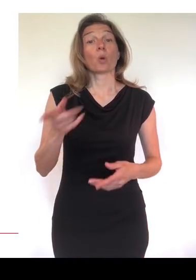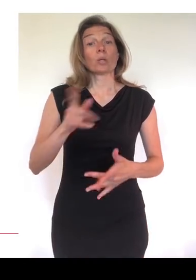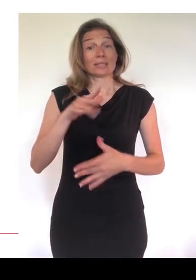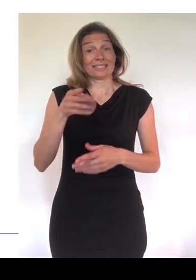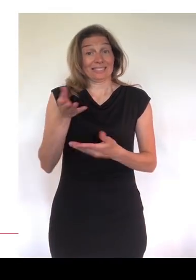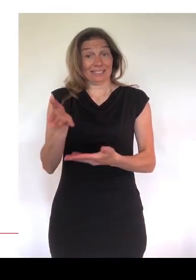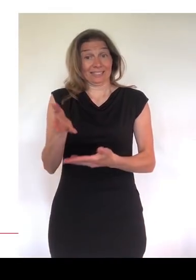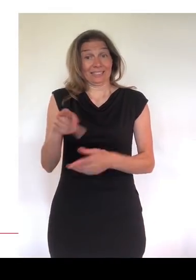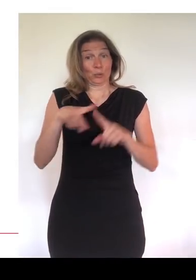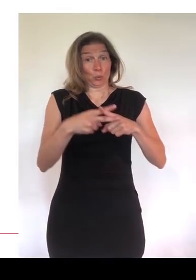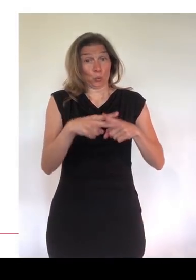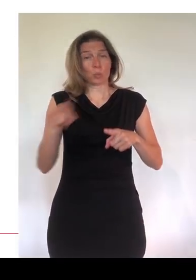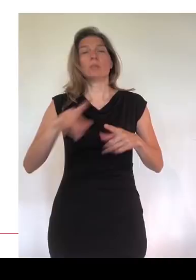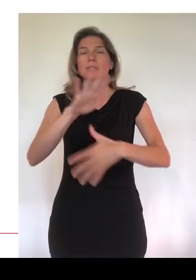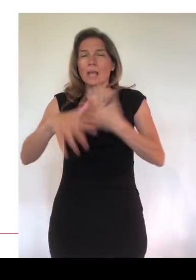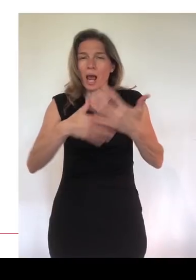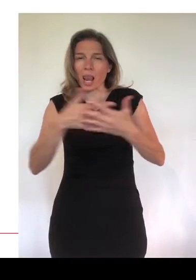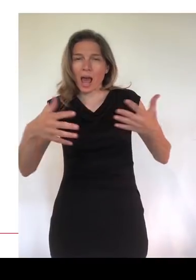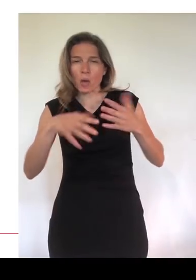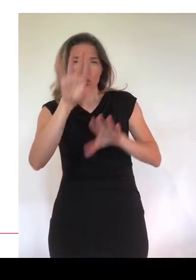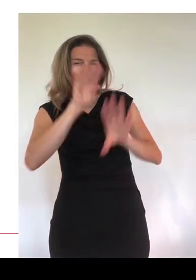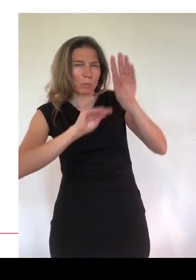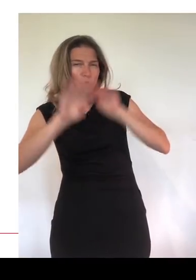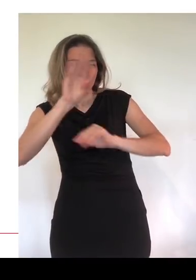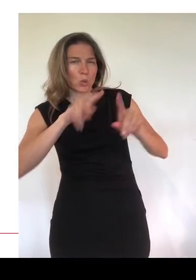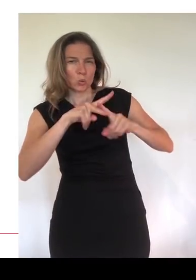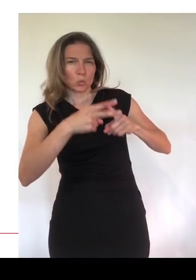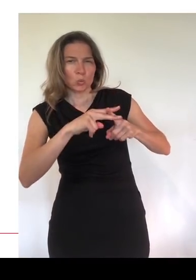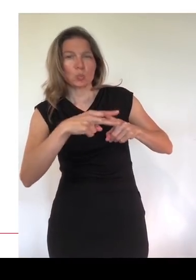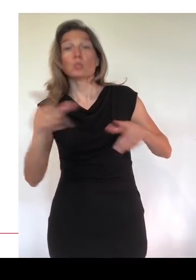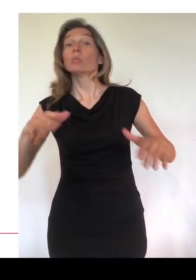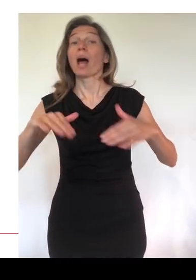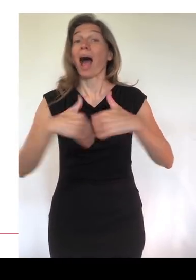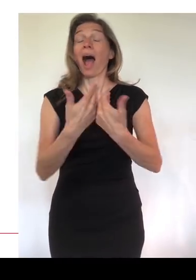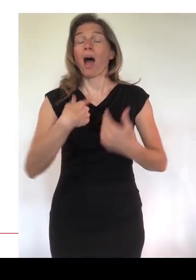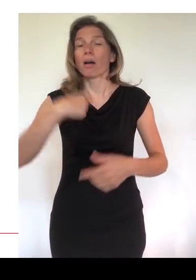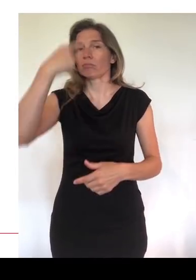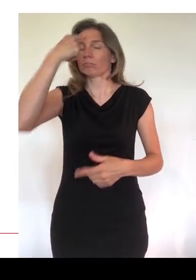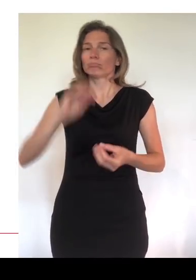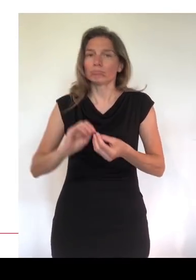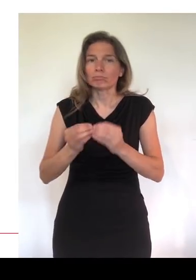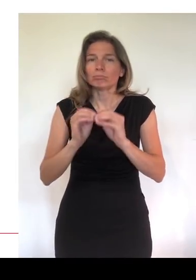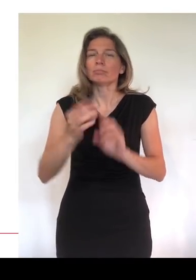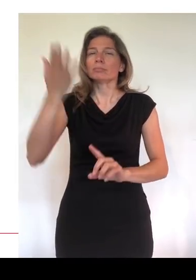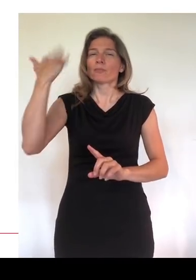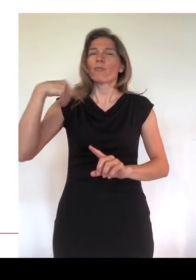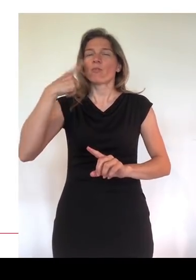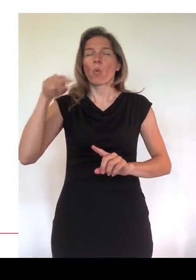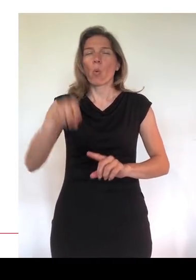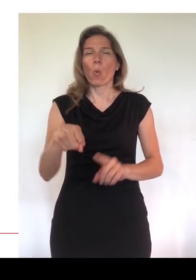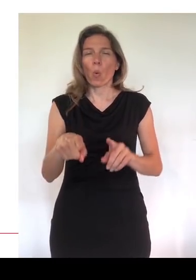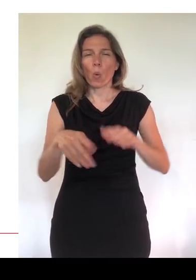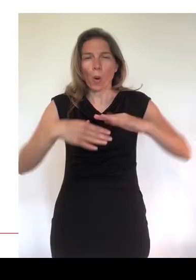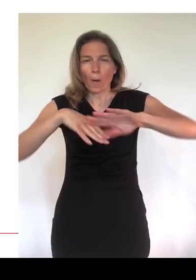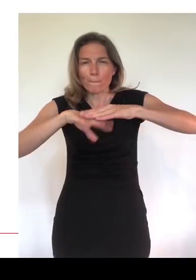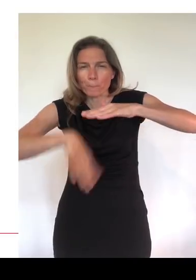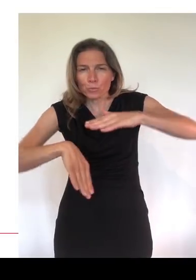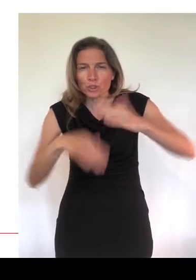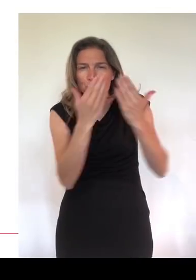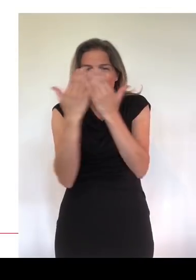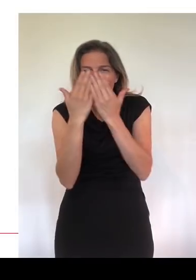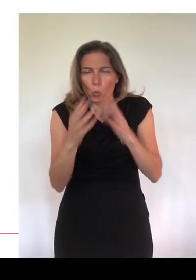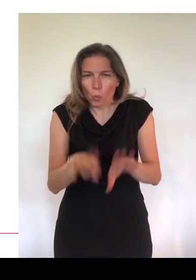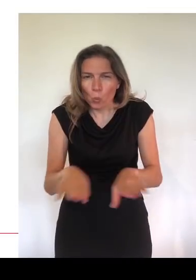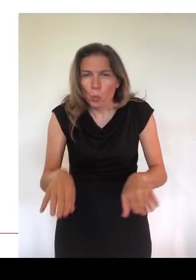So this sign language observation tool originated in our preschool services and